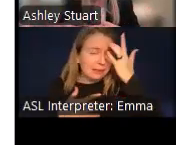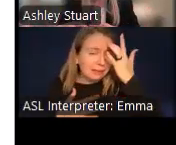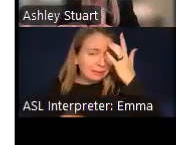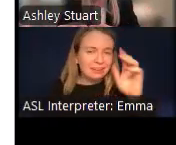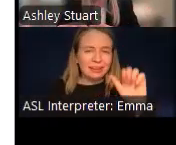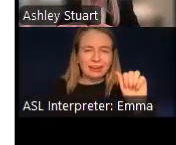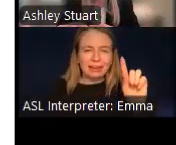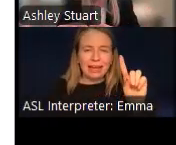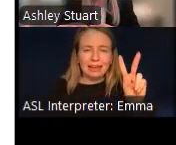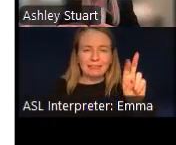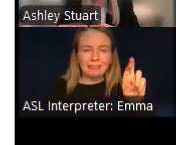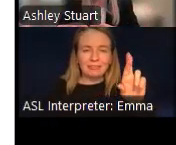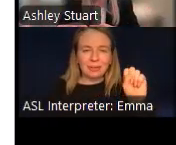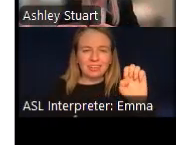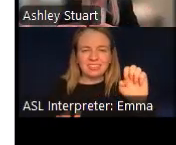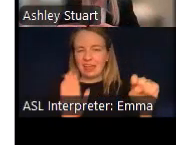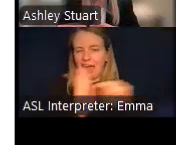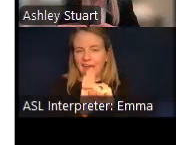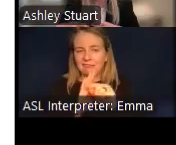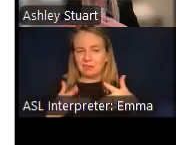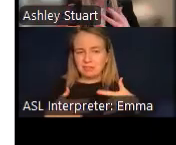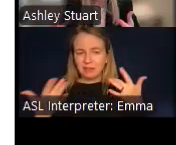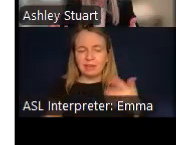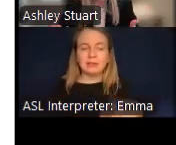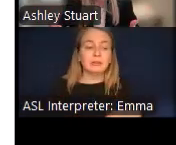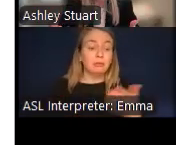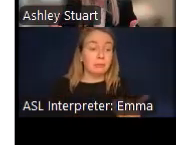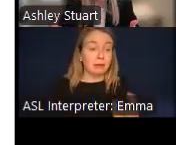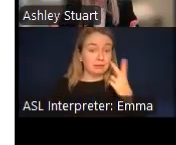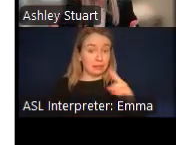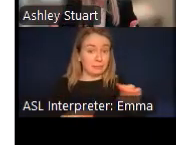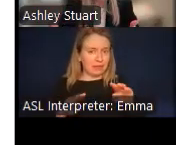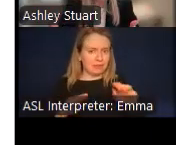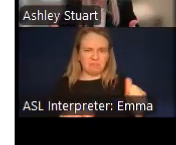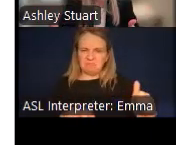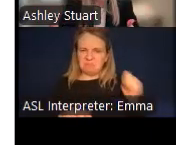we also might see behaviors like refusing to leave the home,